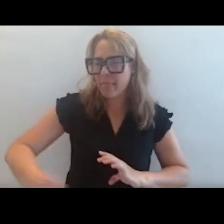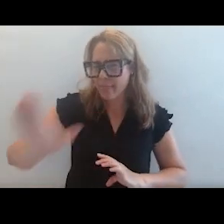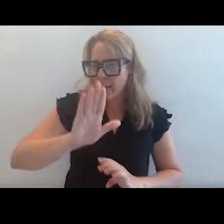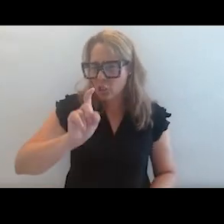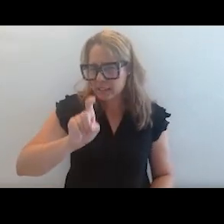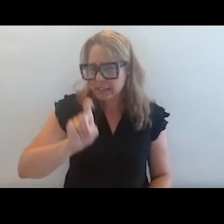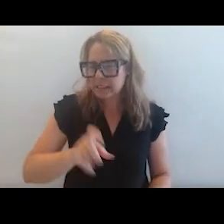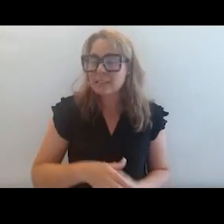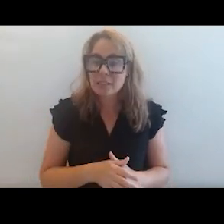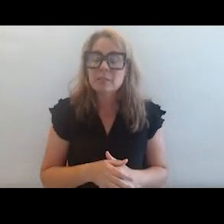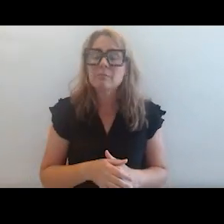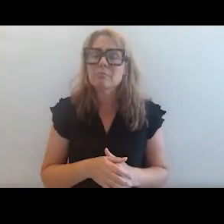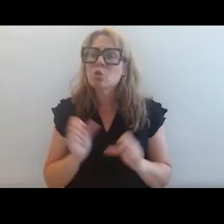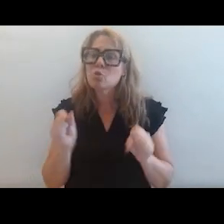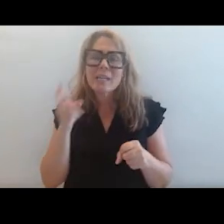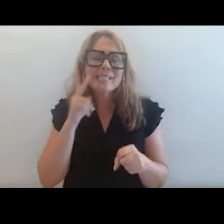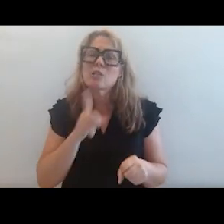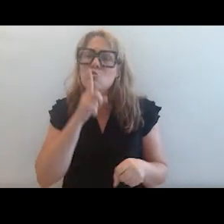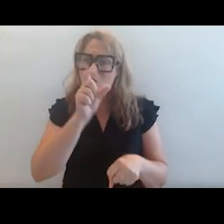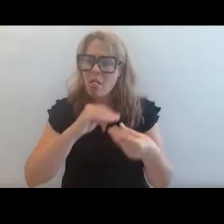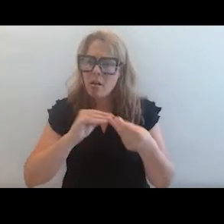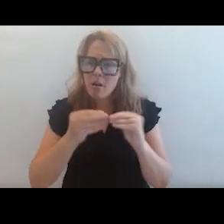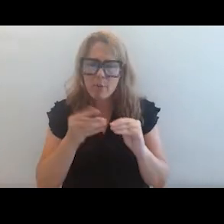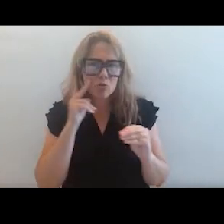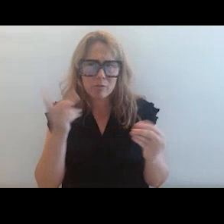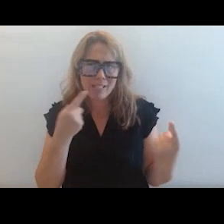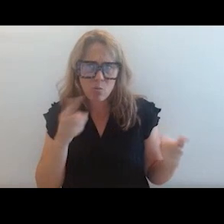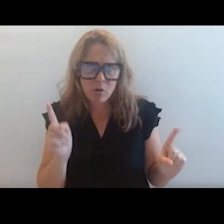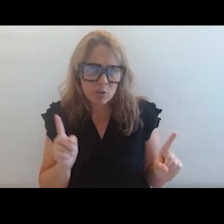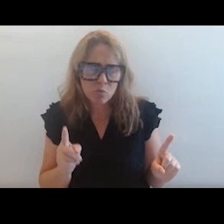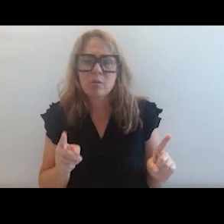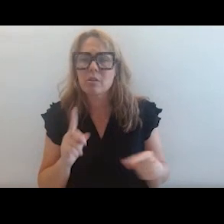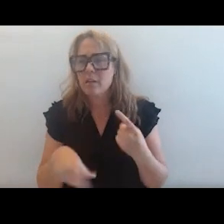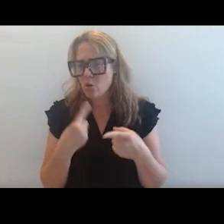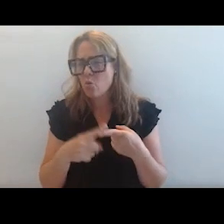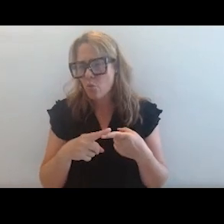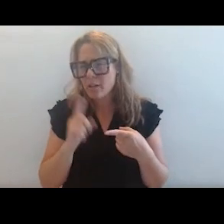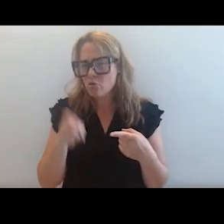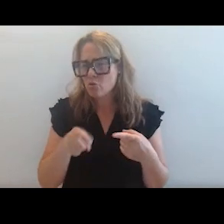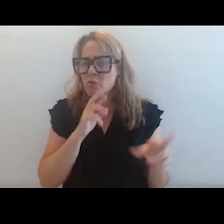people’s needs. It also gives you real numbers to show what’s working, which is helpful when